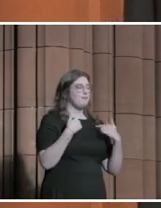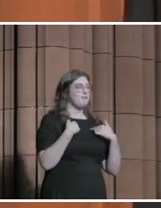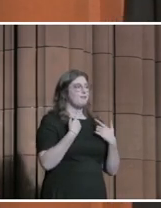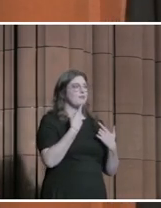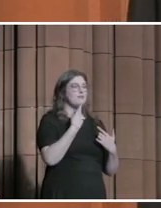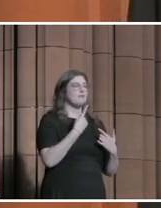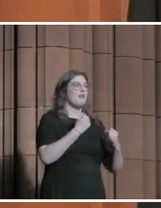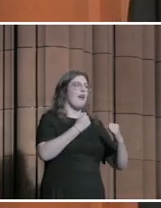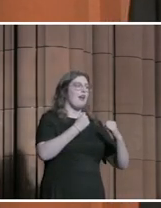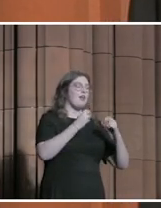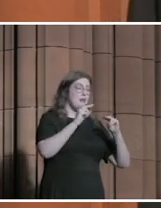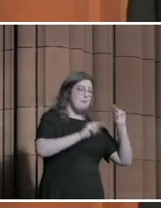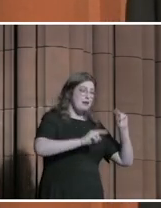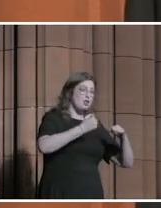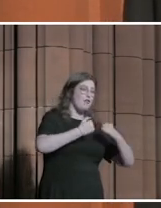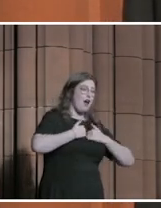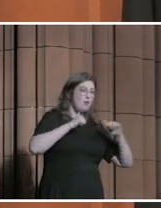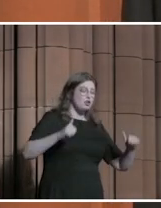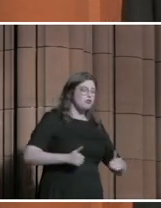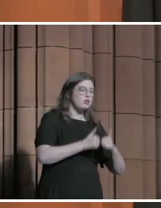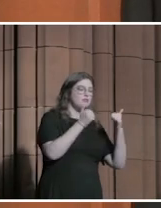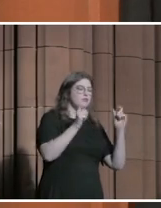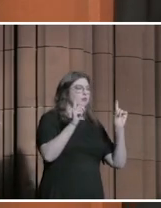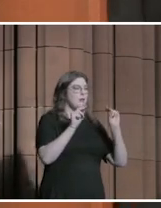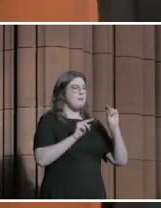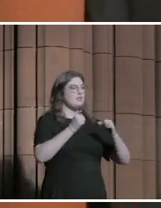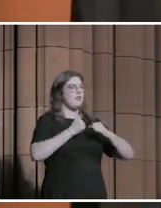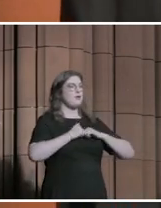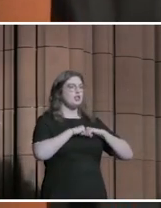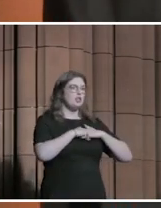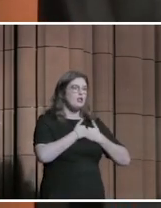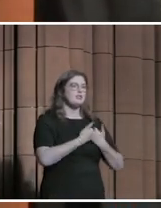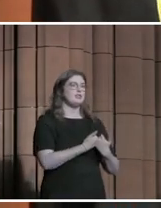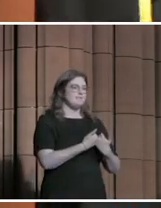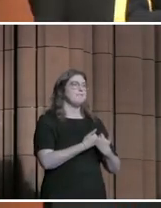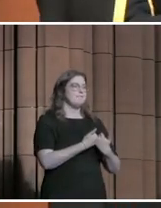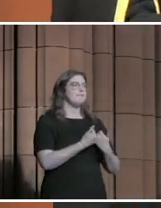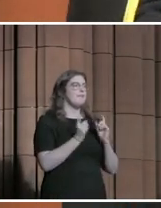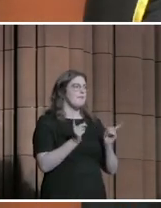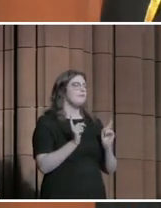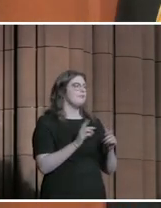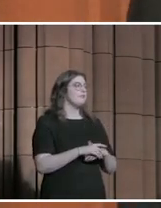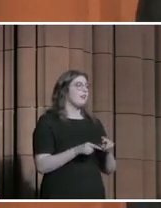is the measure of our generosity. And whether you're in marketing and HR, tourism,